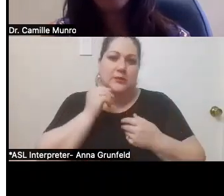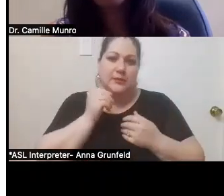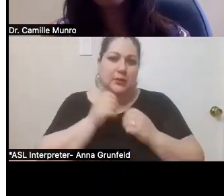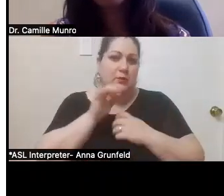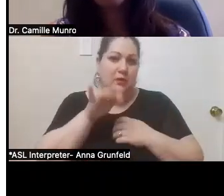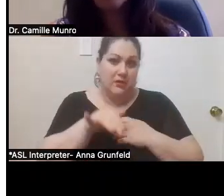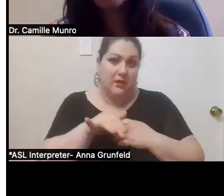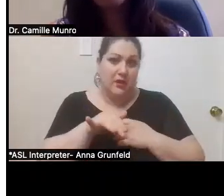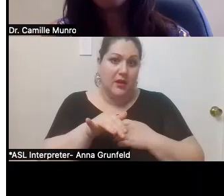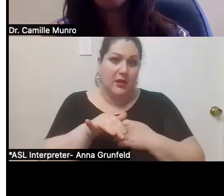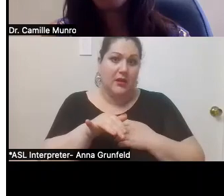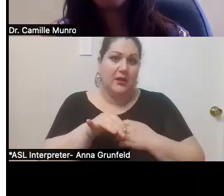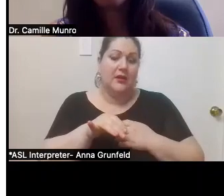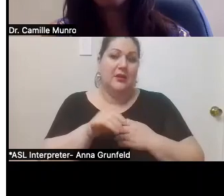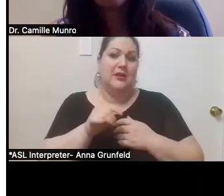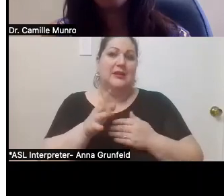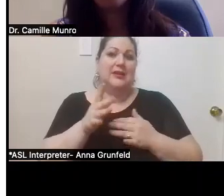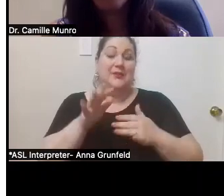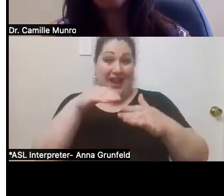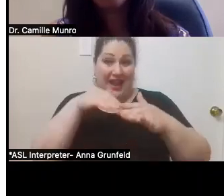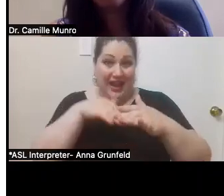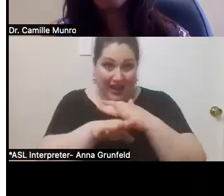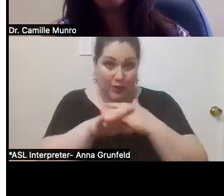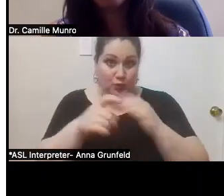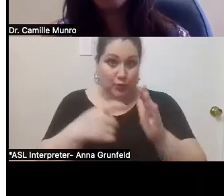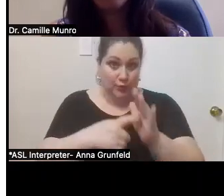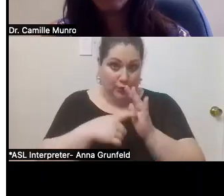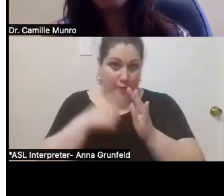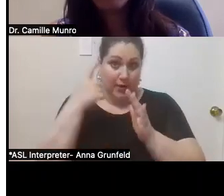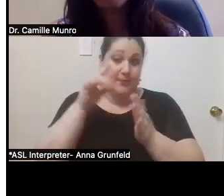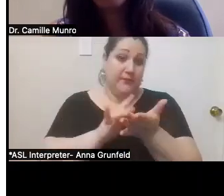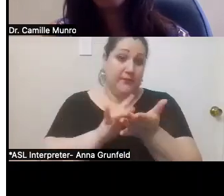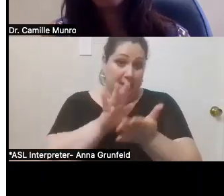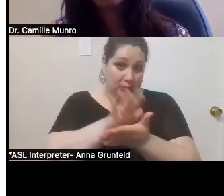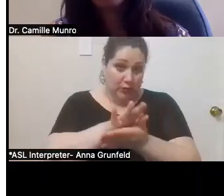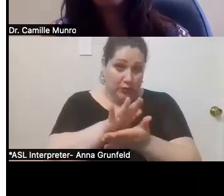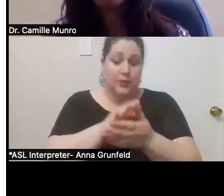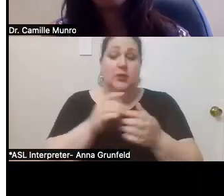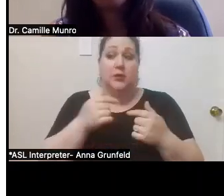entrance requirements for medical school, i can tell you that I meet with a group of